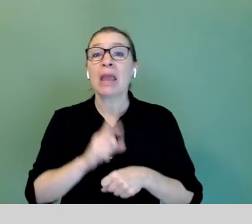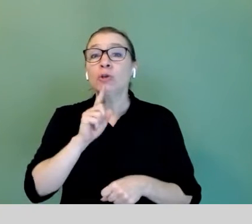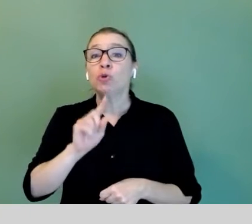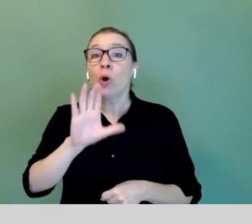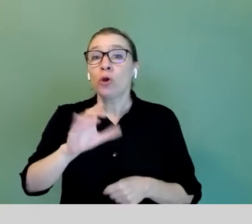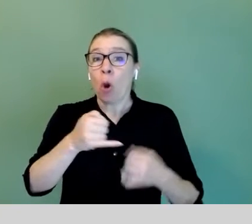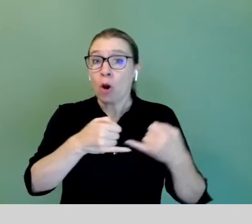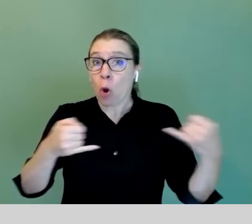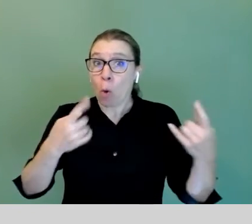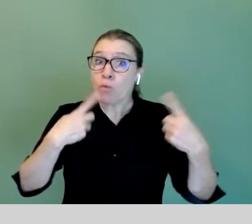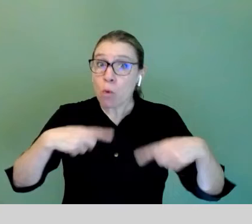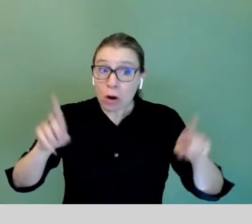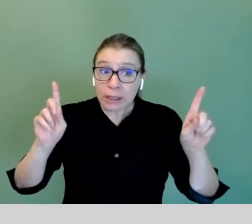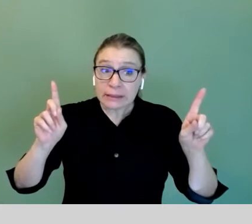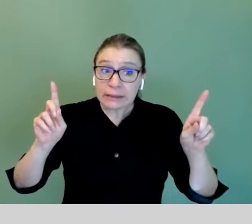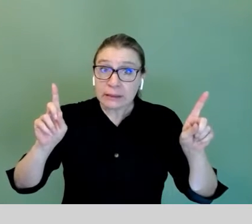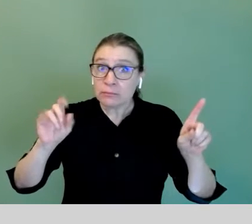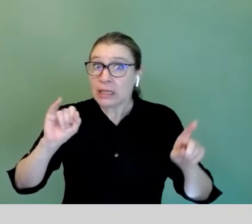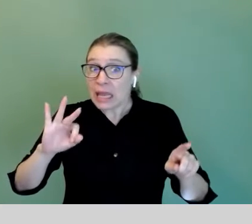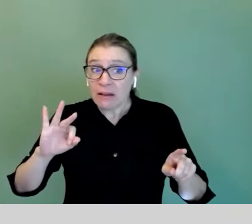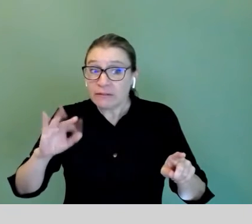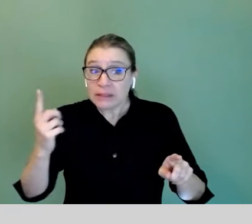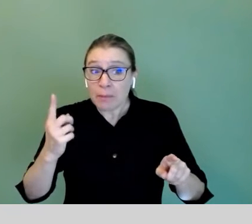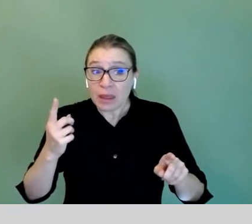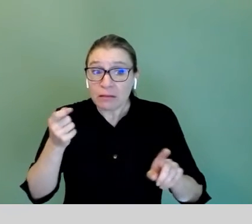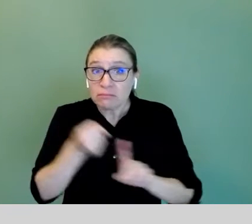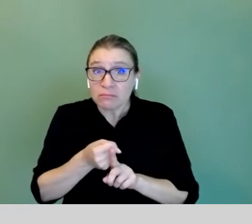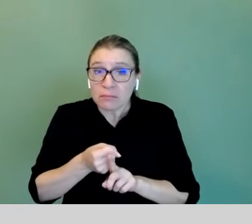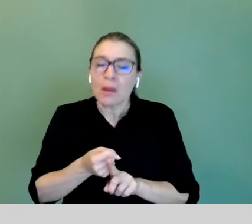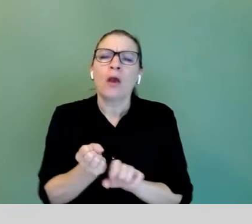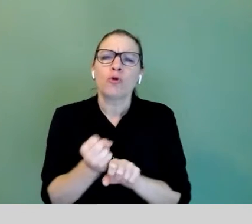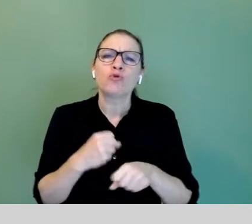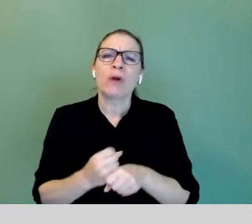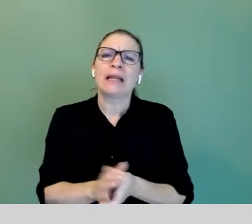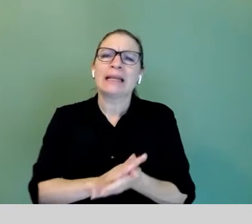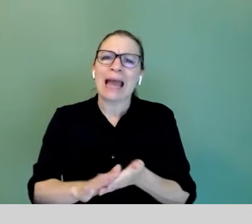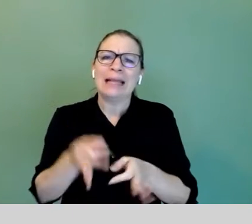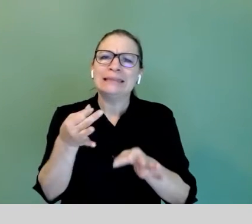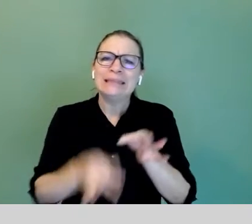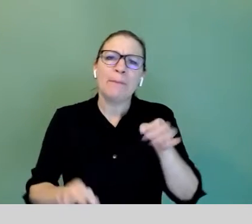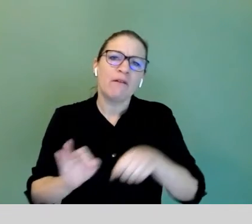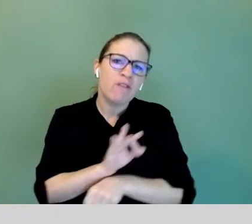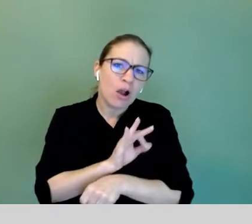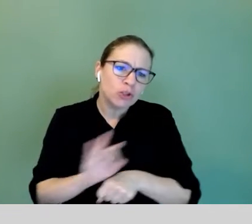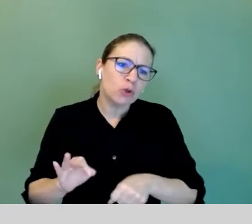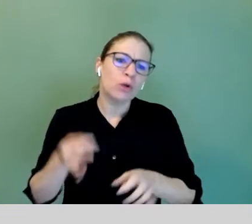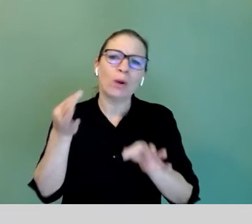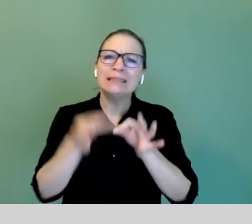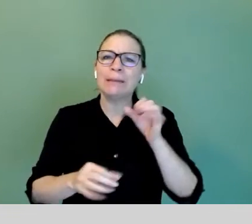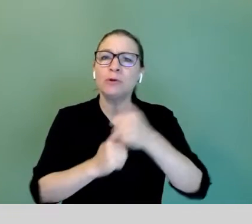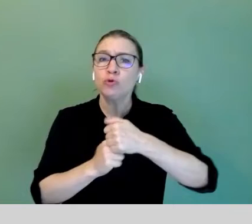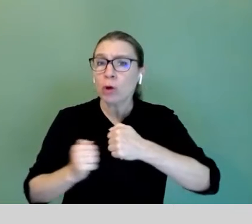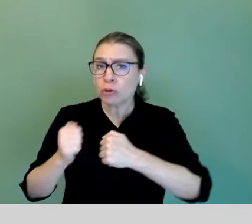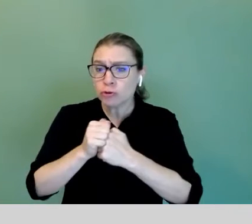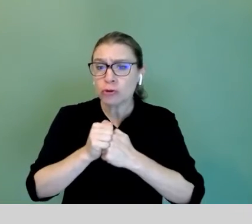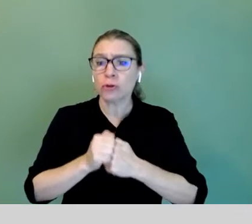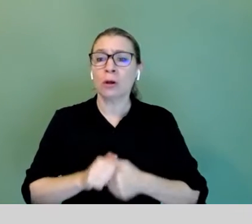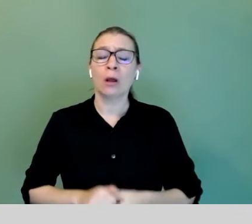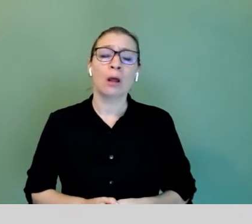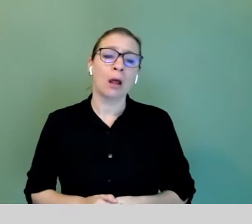Second, make sure that your code works. If it is on GitHub, just create a nice simple function or a simple structure